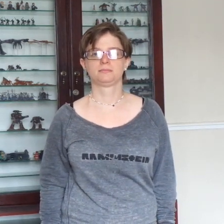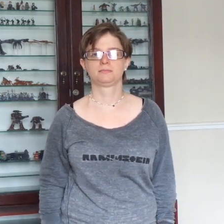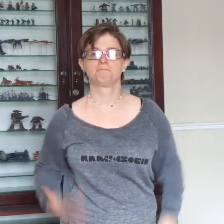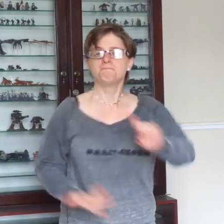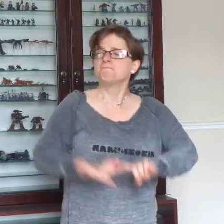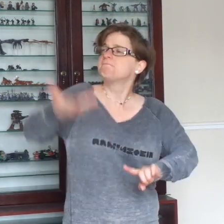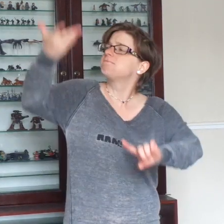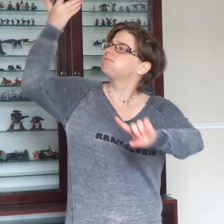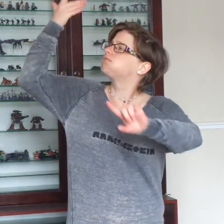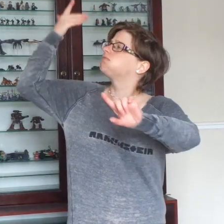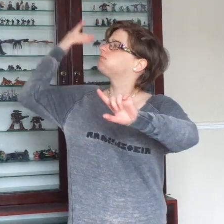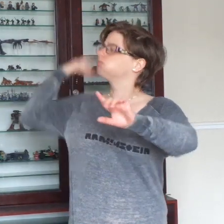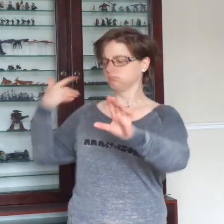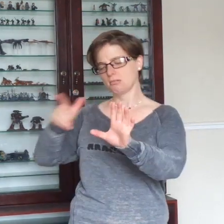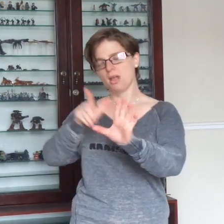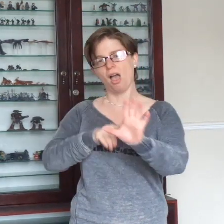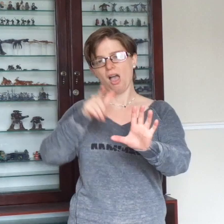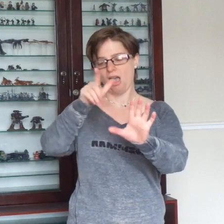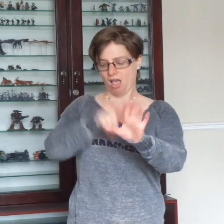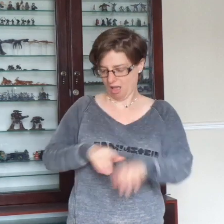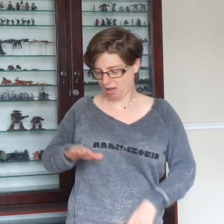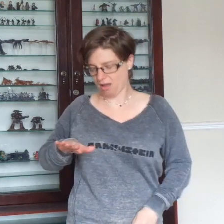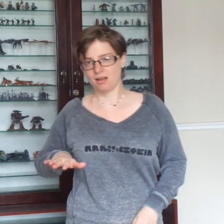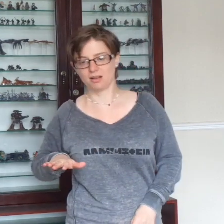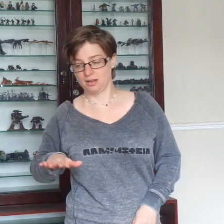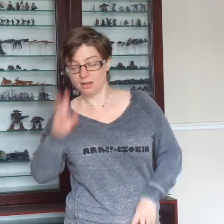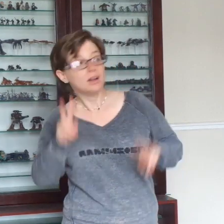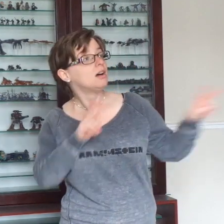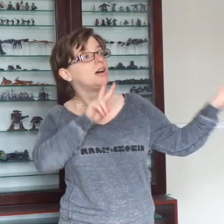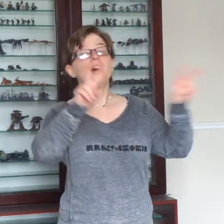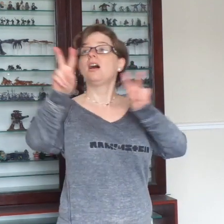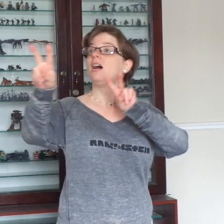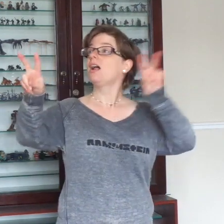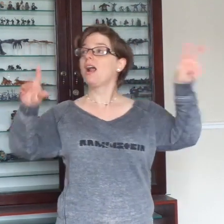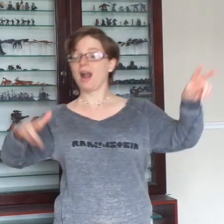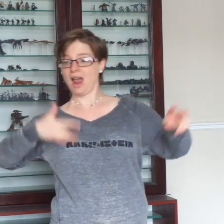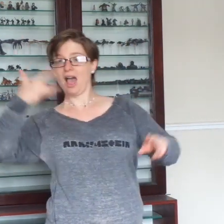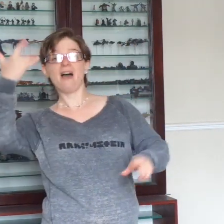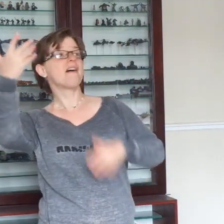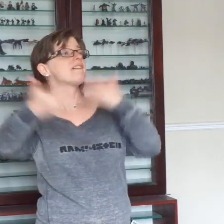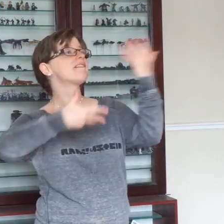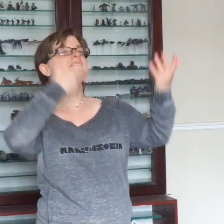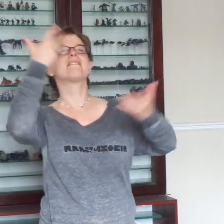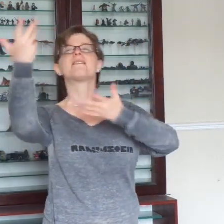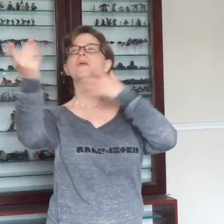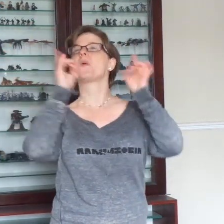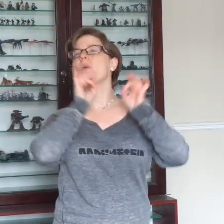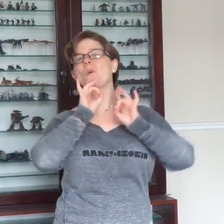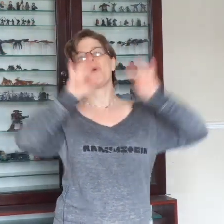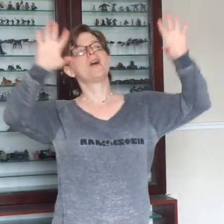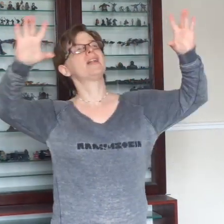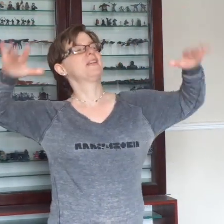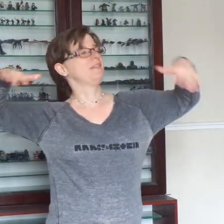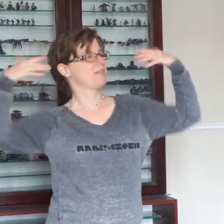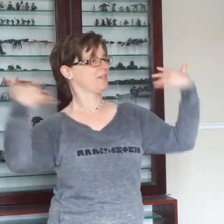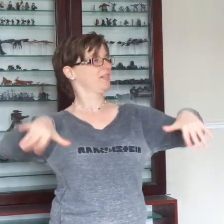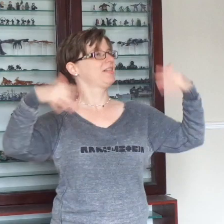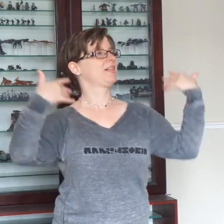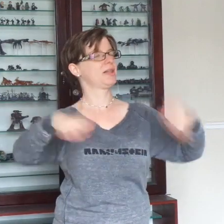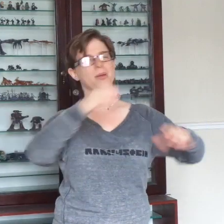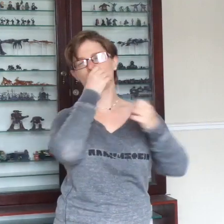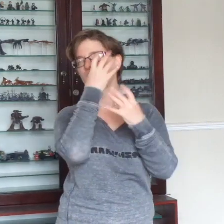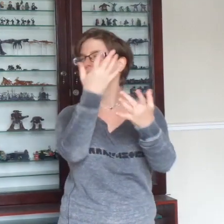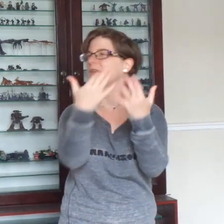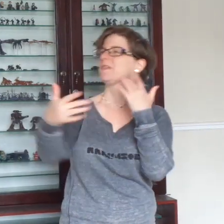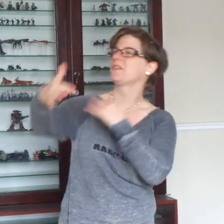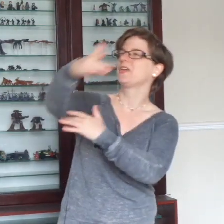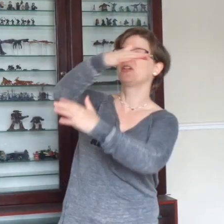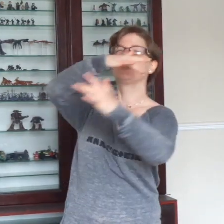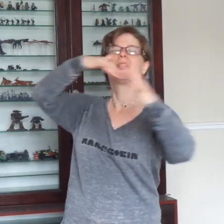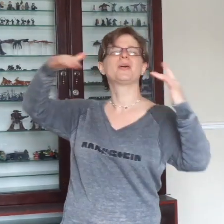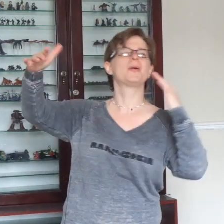When I was young, it seemed that life was so wonderful A miracle, oh it was beautiful, magical